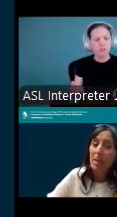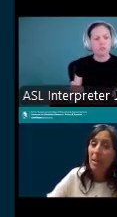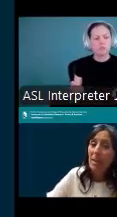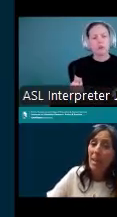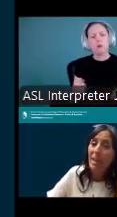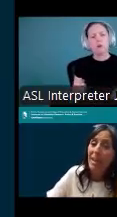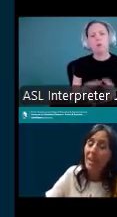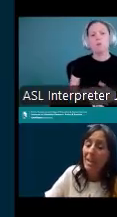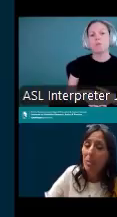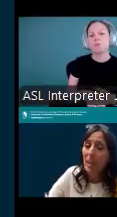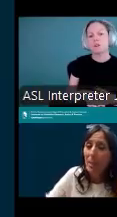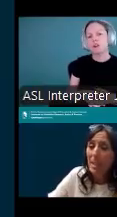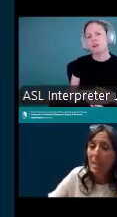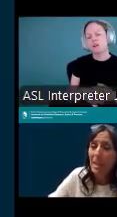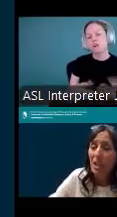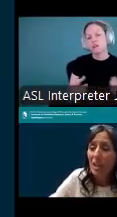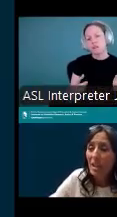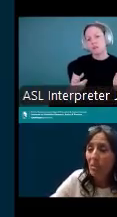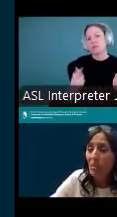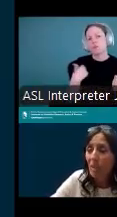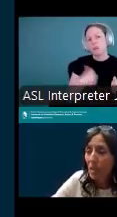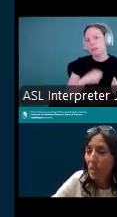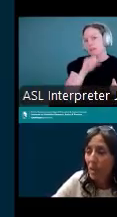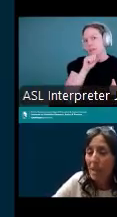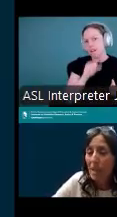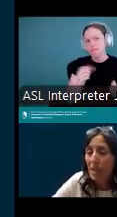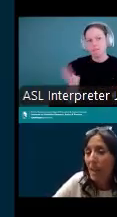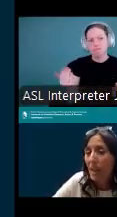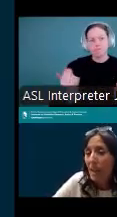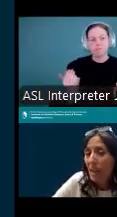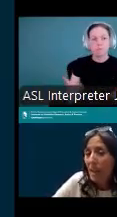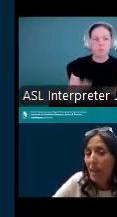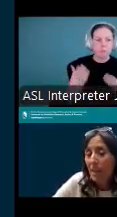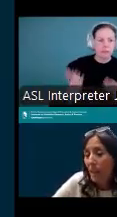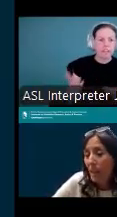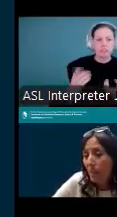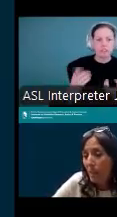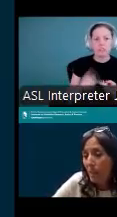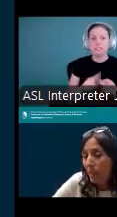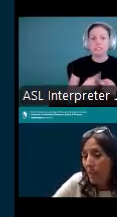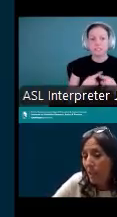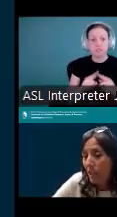able to get recommendations and resources that are specific to